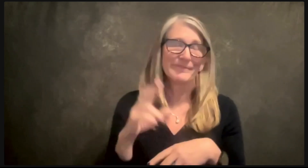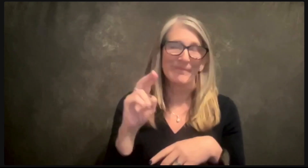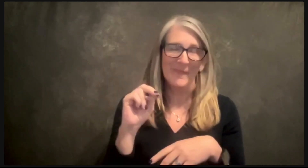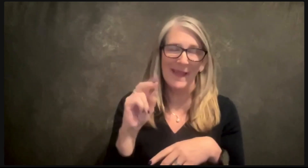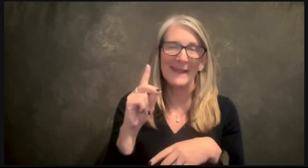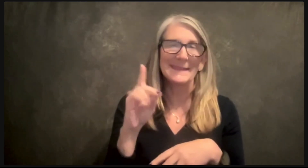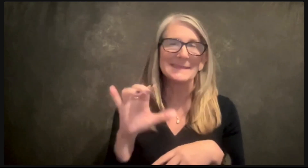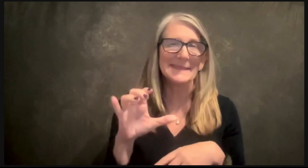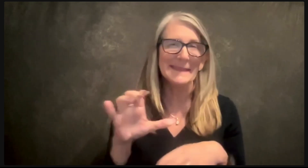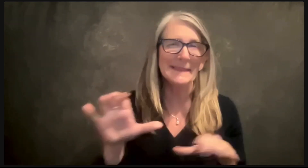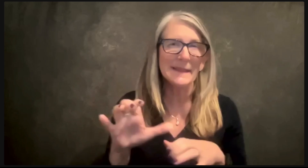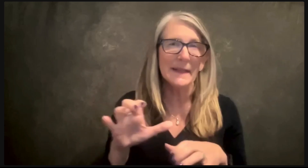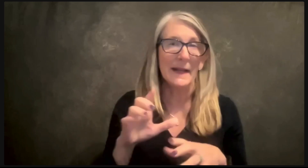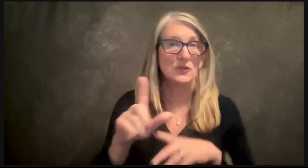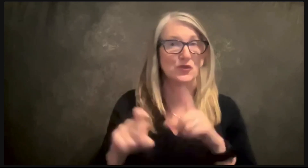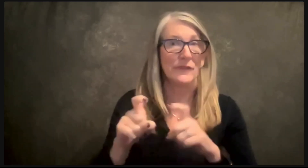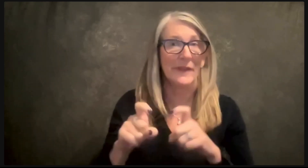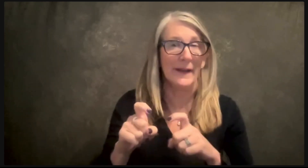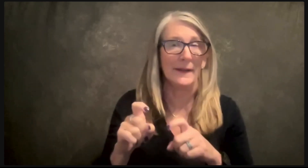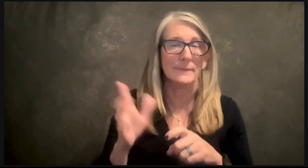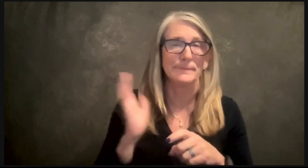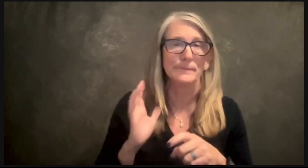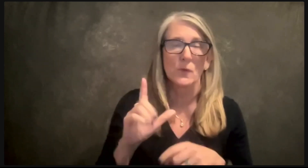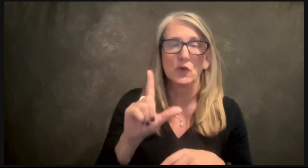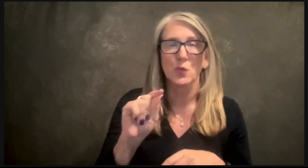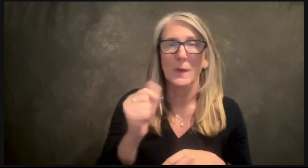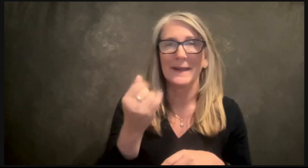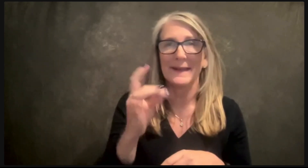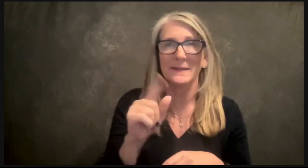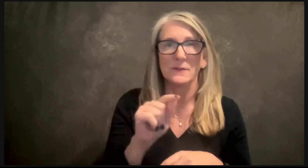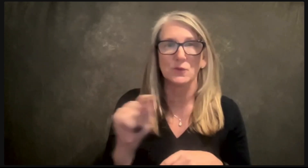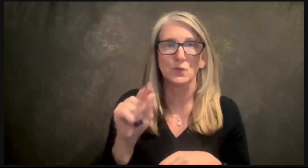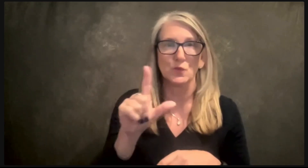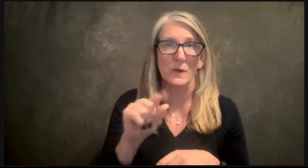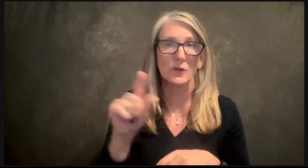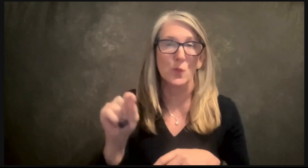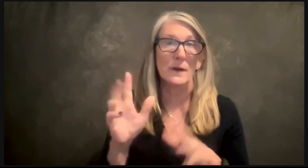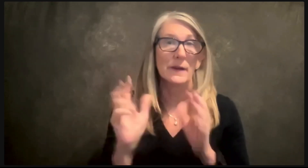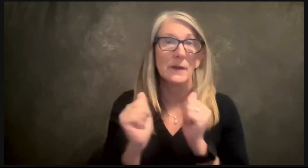NDC did a survey in 2017 through 2020.